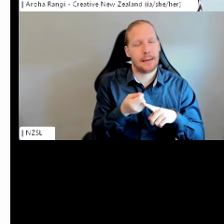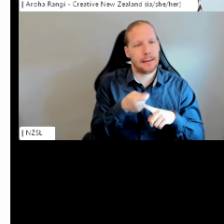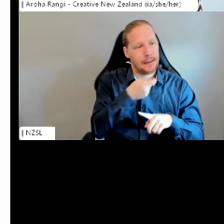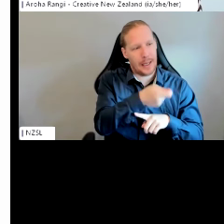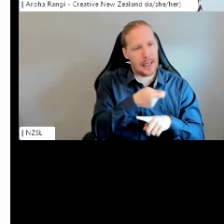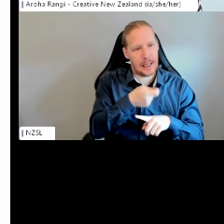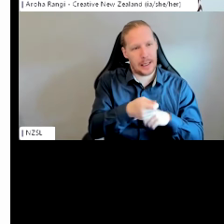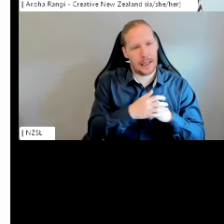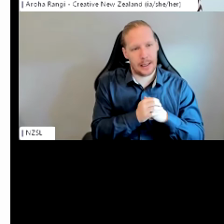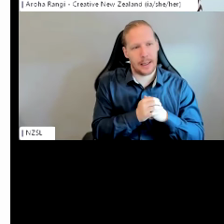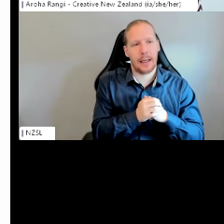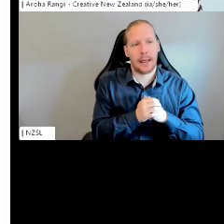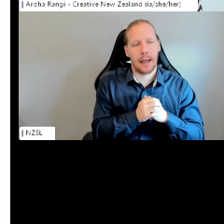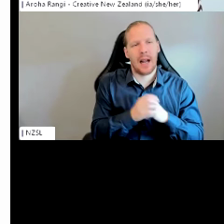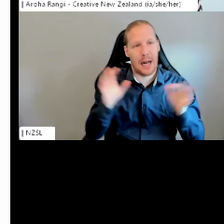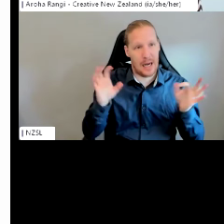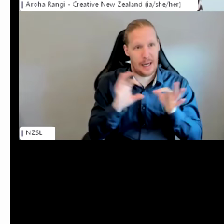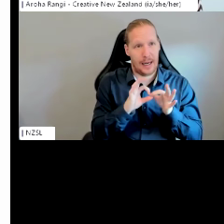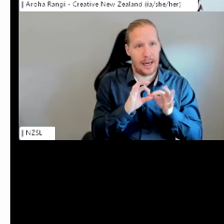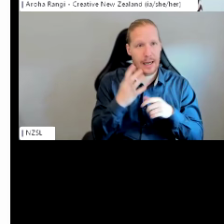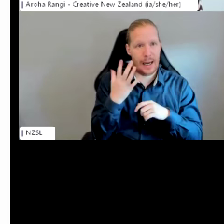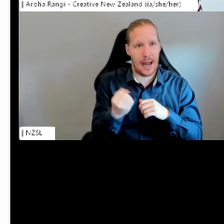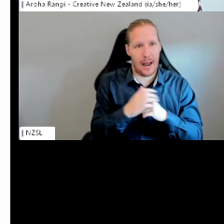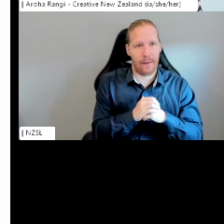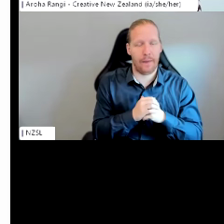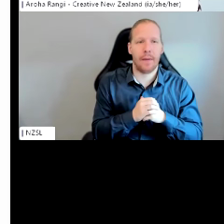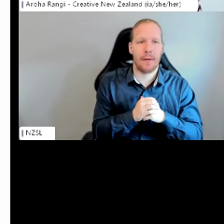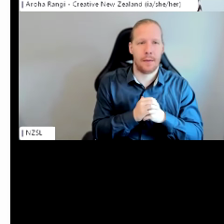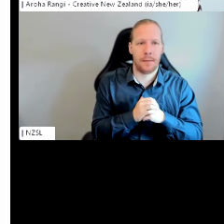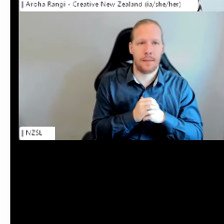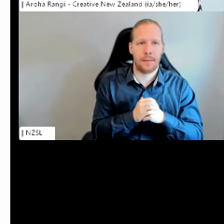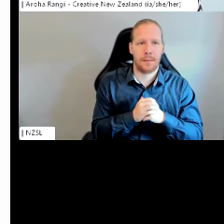interest or it's not that they don't think that what's on offer is as good as it was. it's that